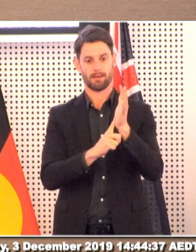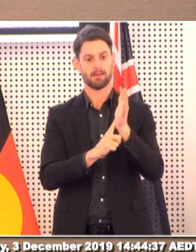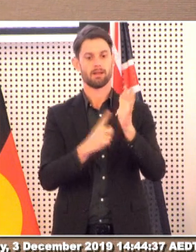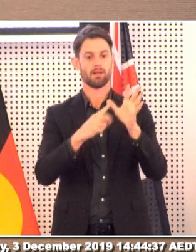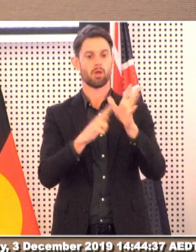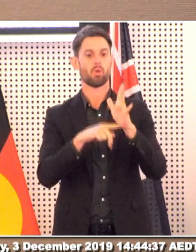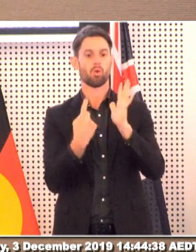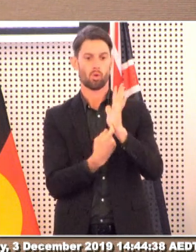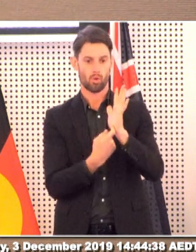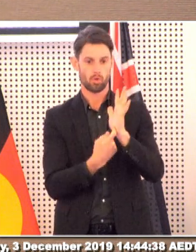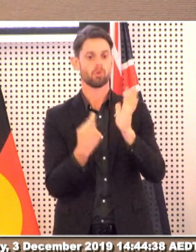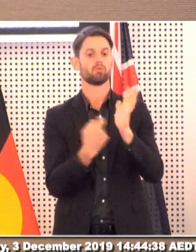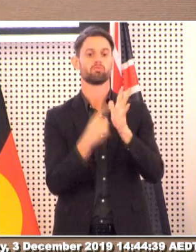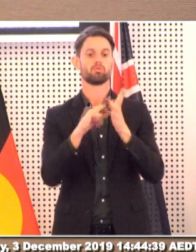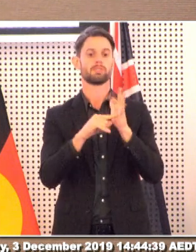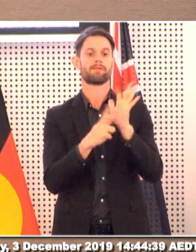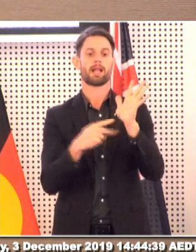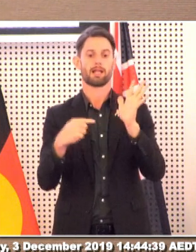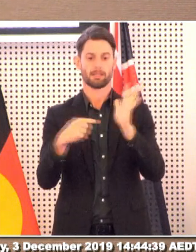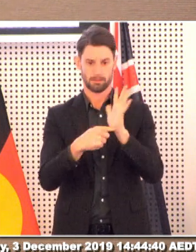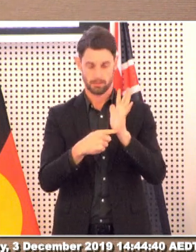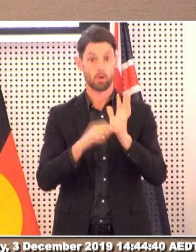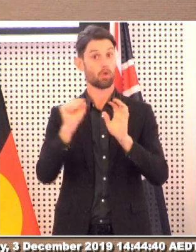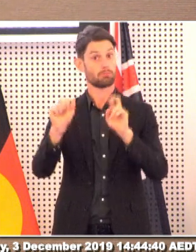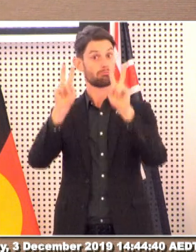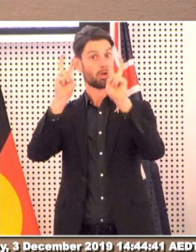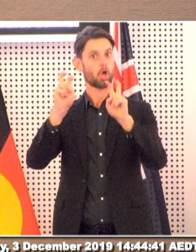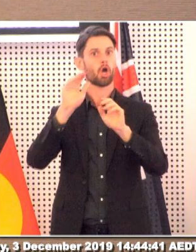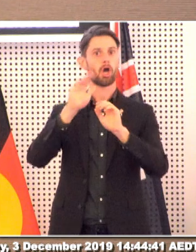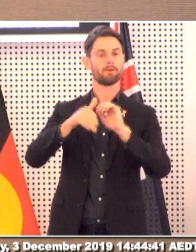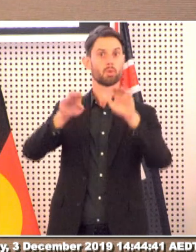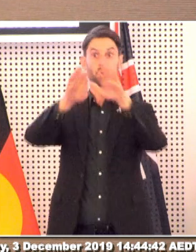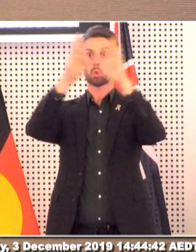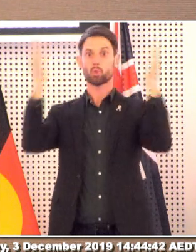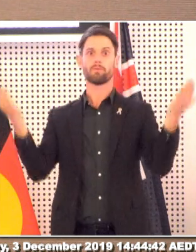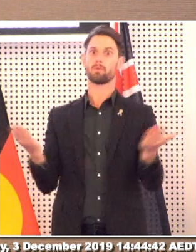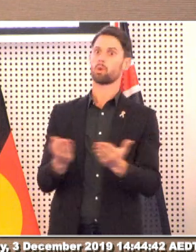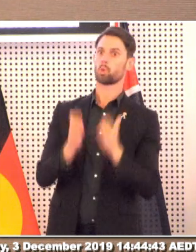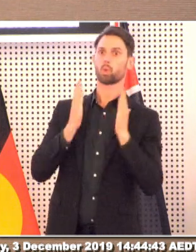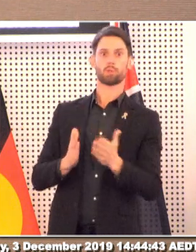about where do we find universal human rights in small places close to home.